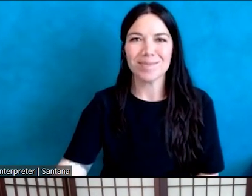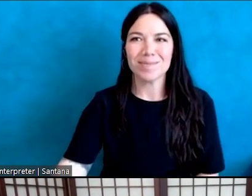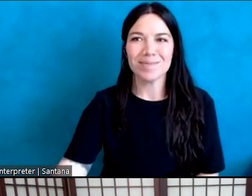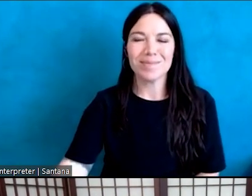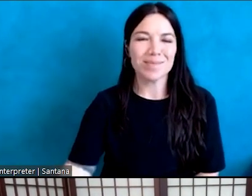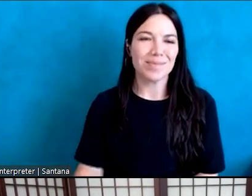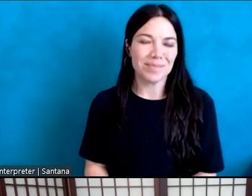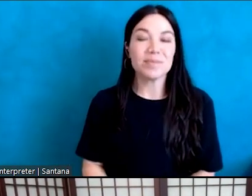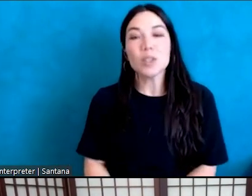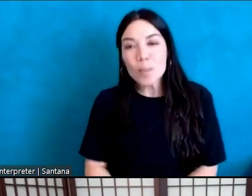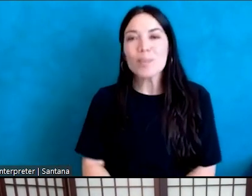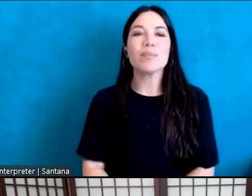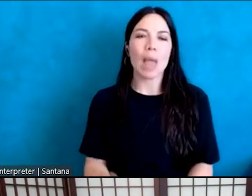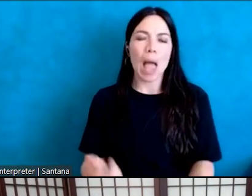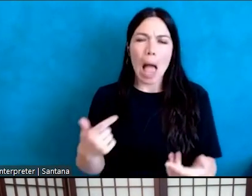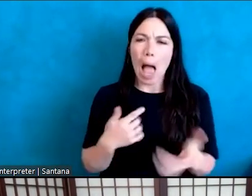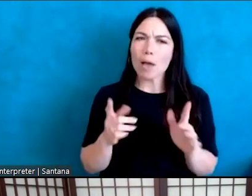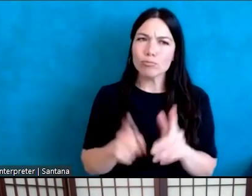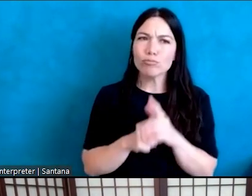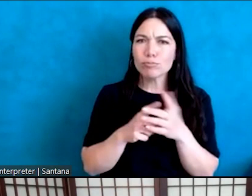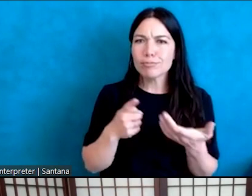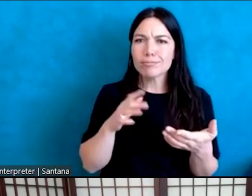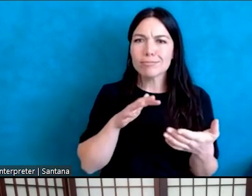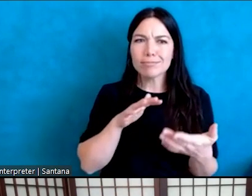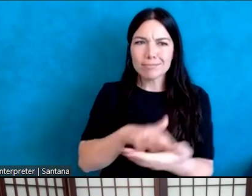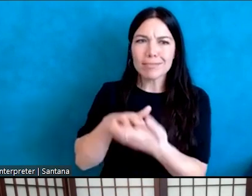I pursued a PhD in linguistics with the goal of supporting myaamia the language reclamation,